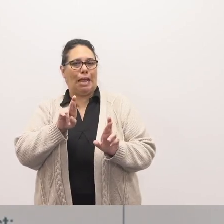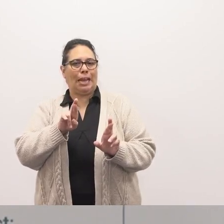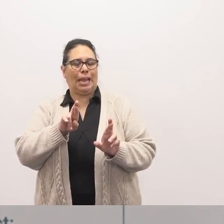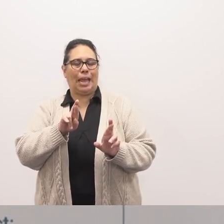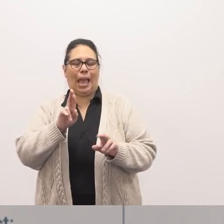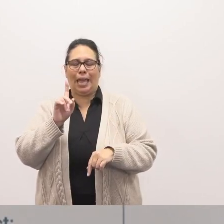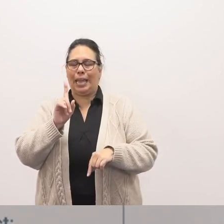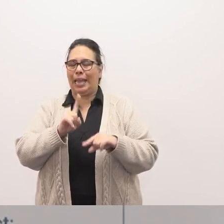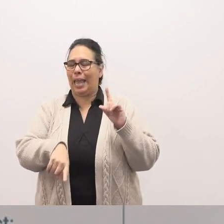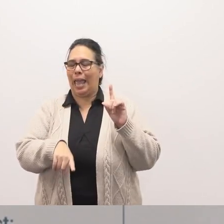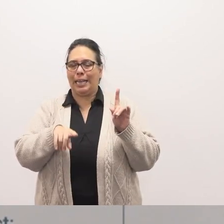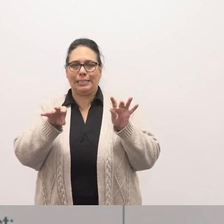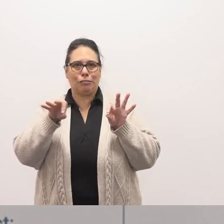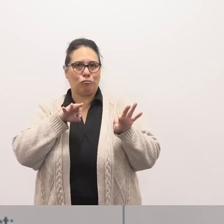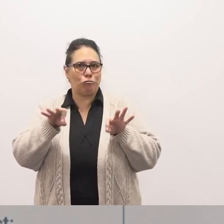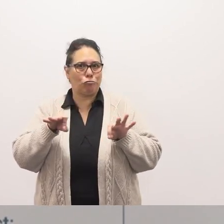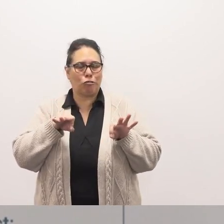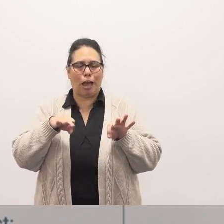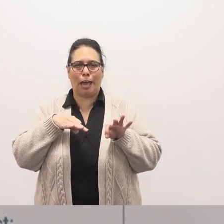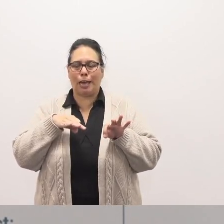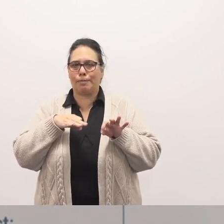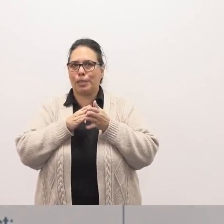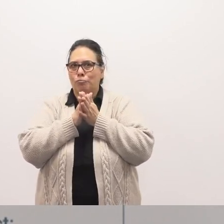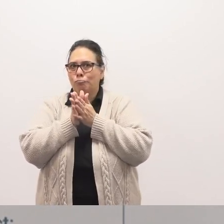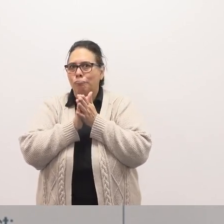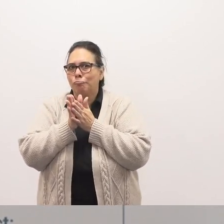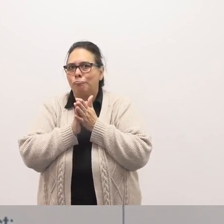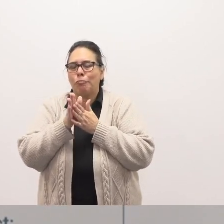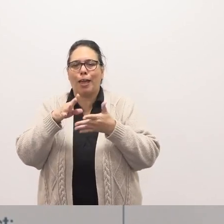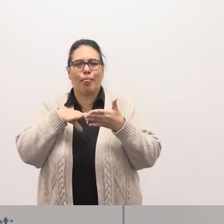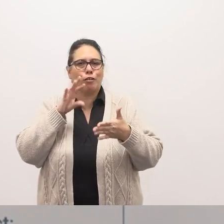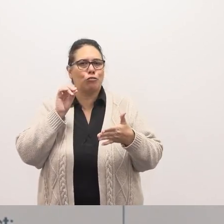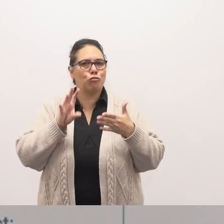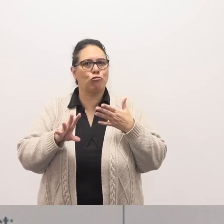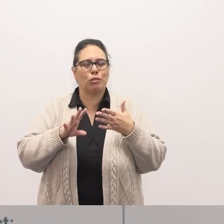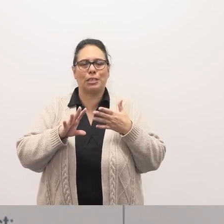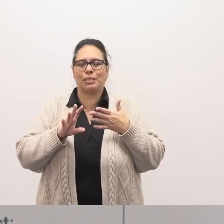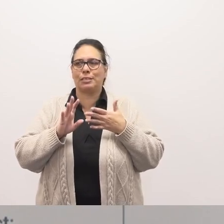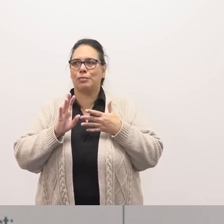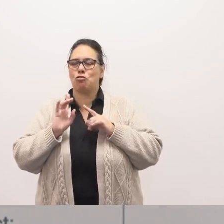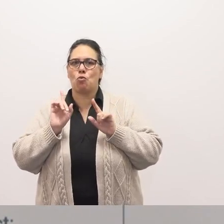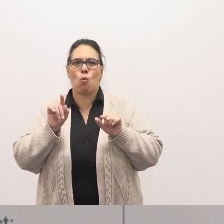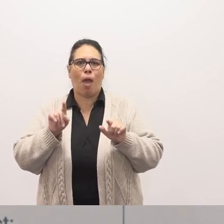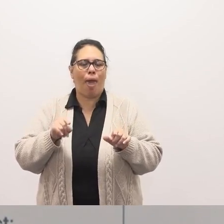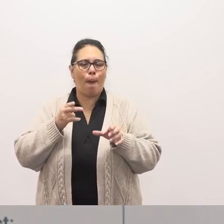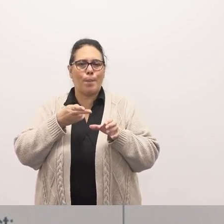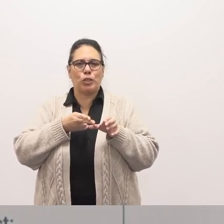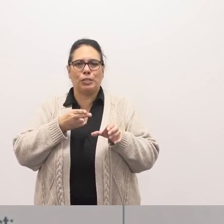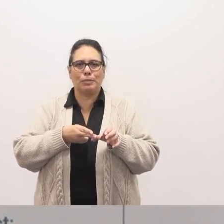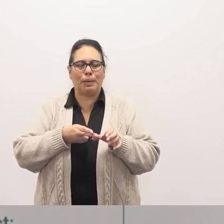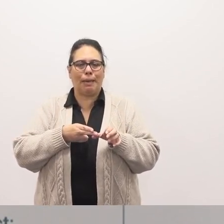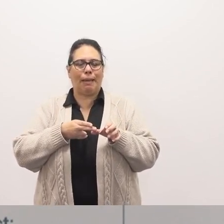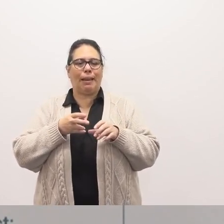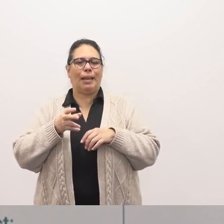of the students who were invited to participate in that event and the fights that went